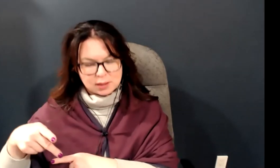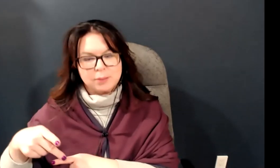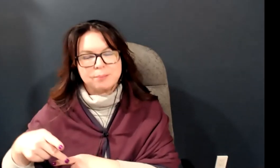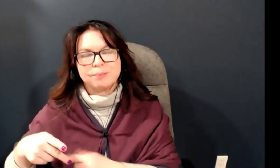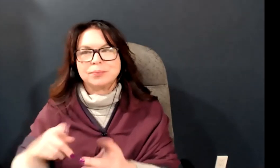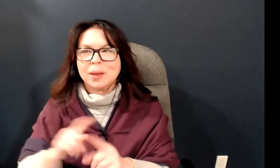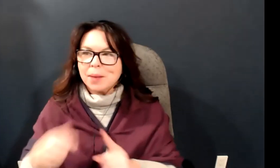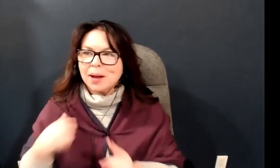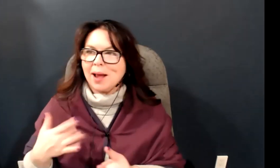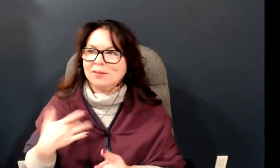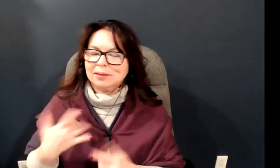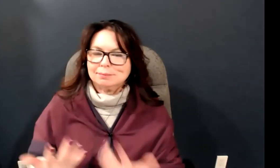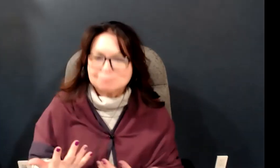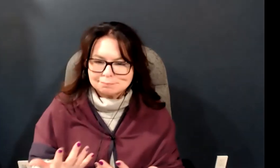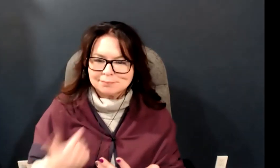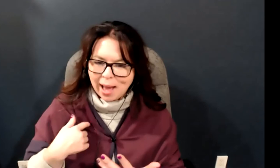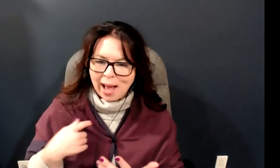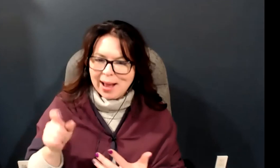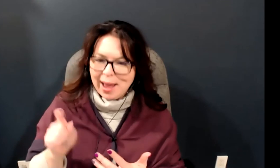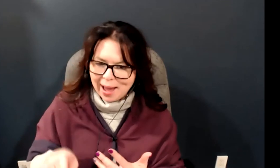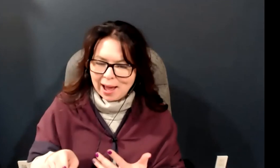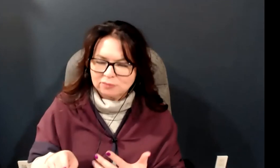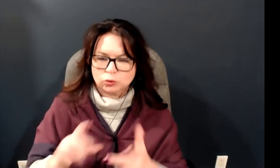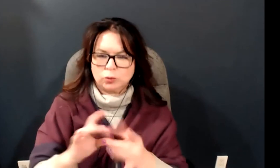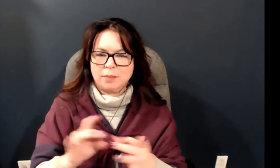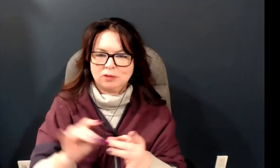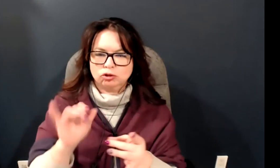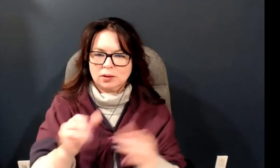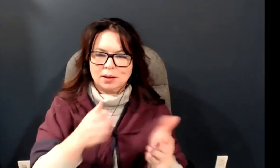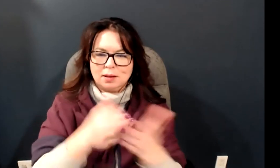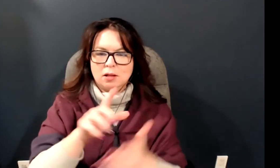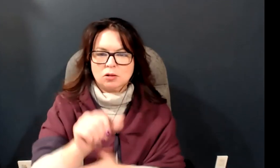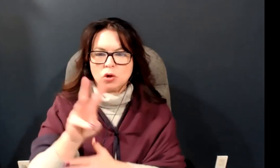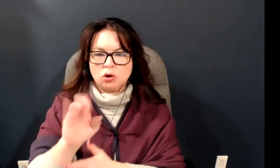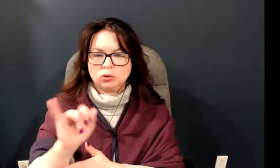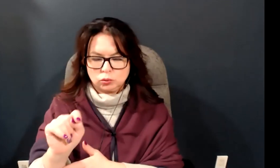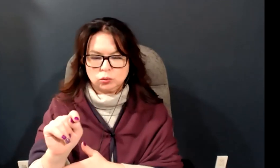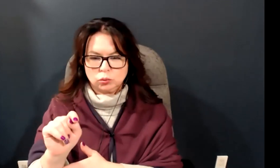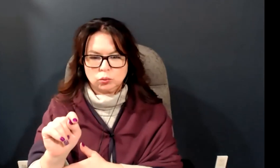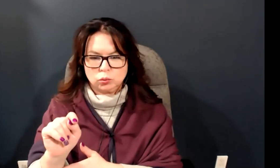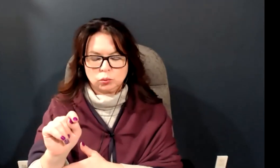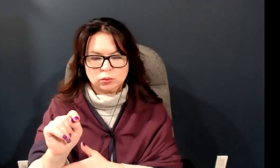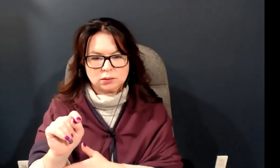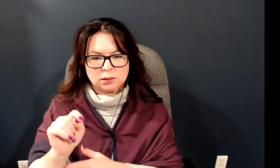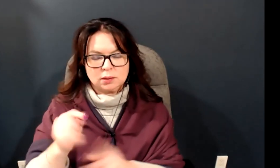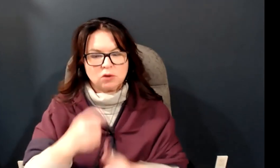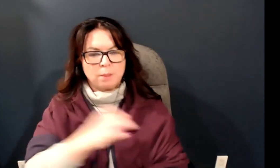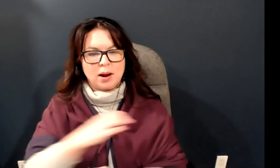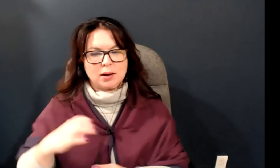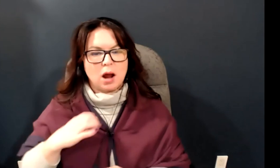they reached out, when the trust reached out, they were really trying to figure out where all that stuff went...